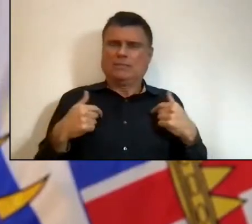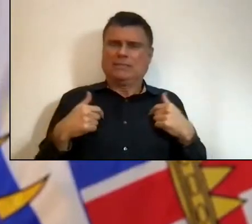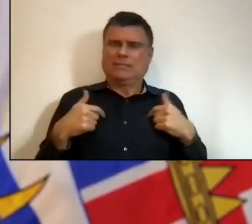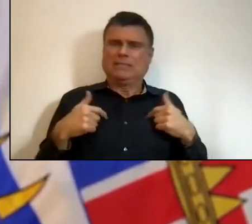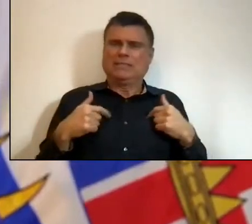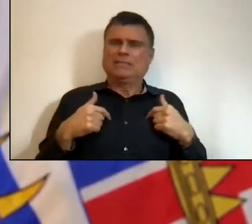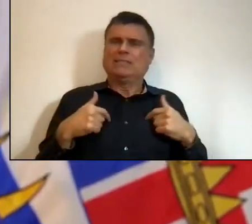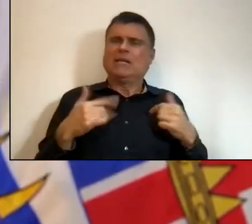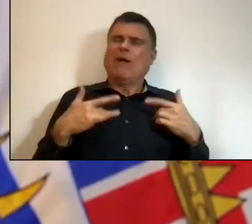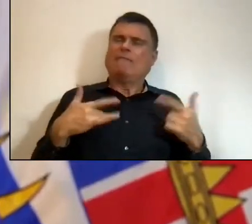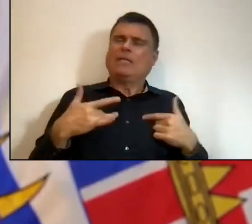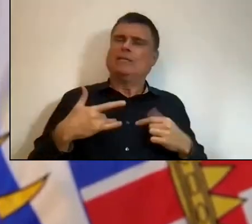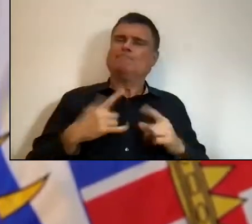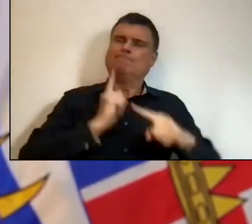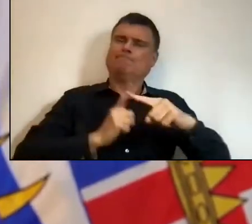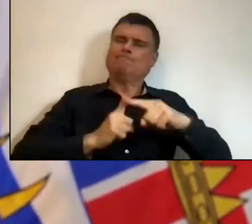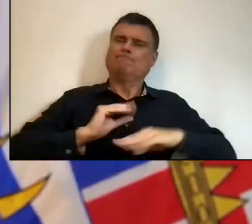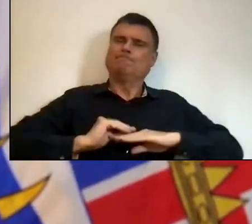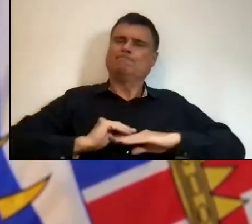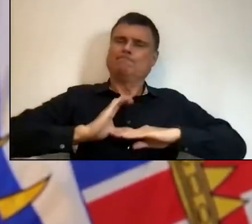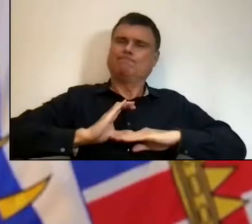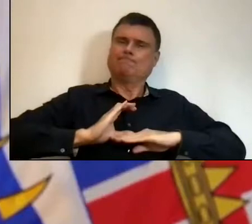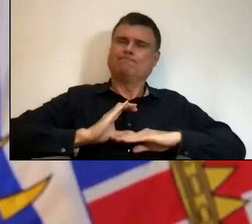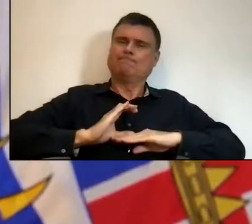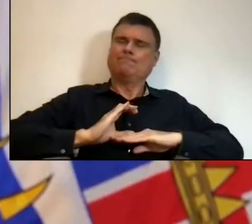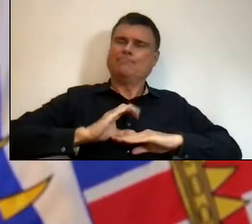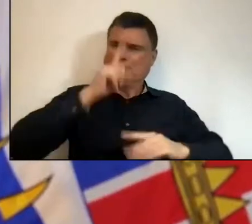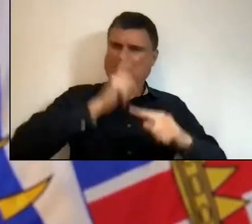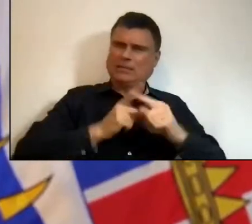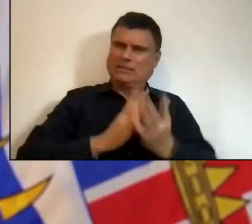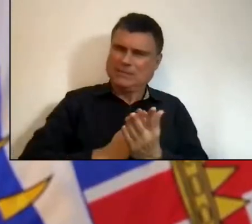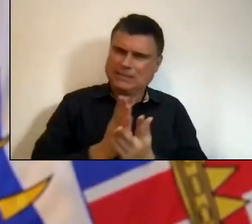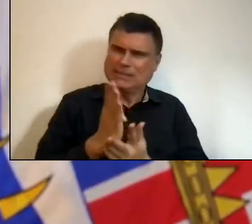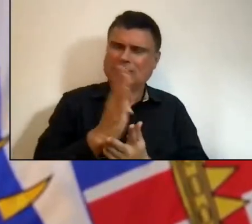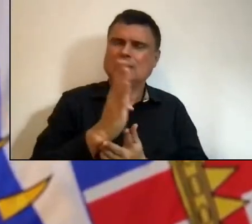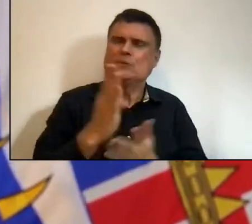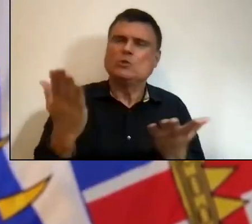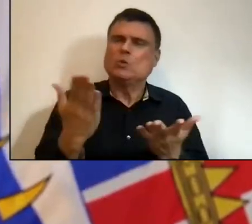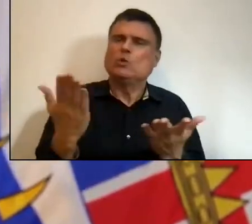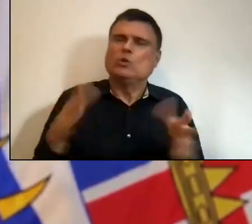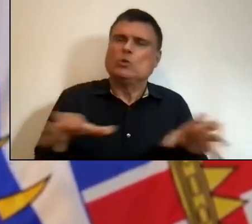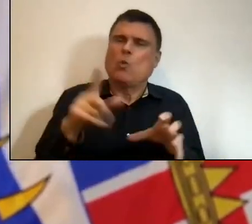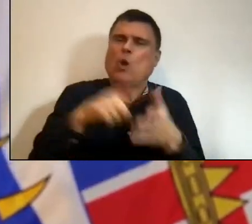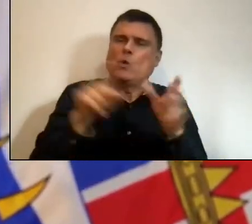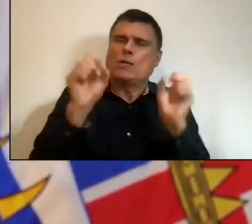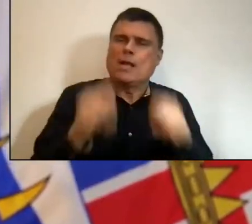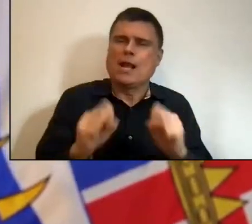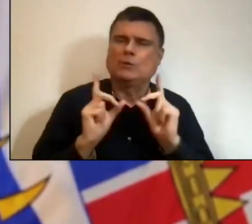come out of this. One of this ings that we are seeing, as I mentioned, there is